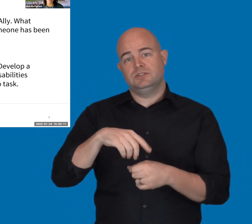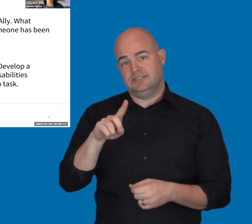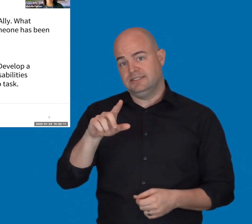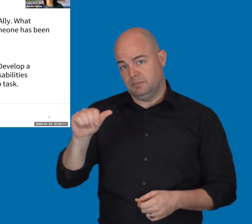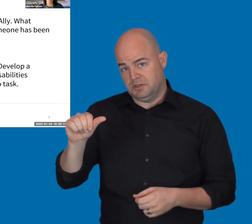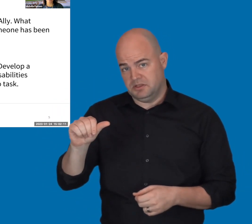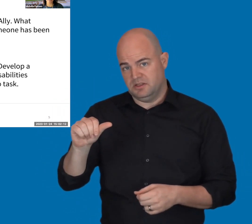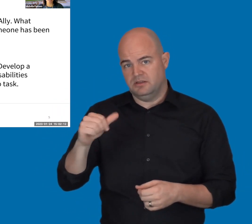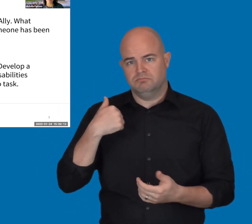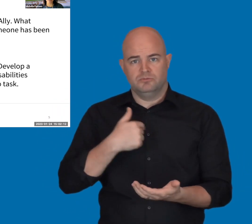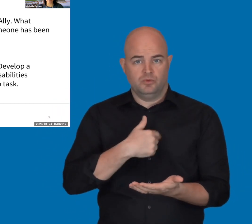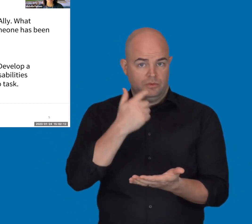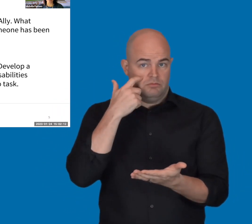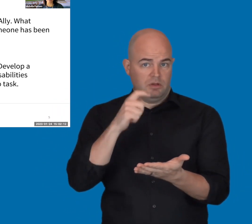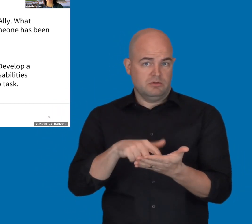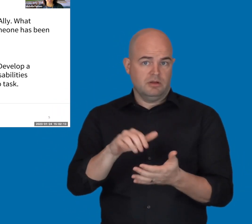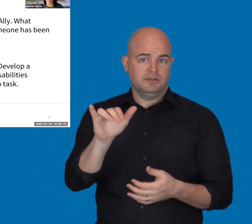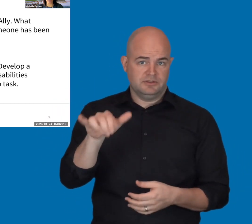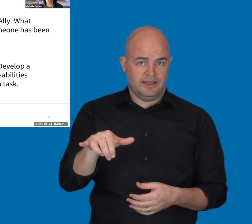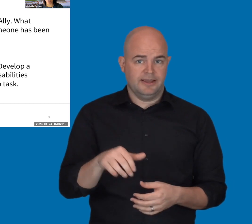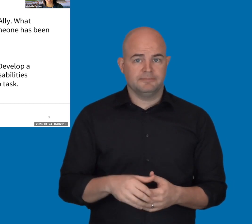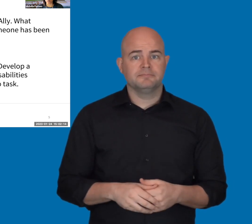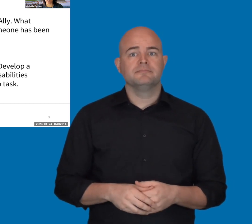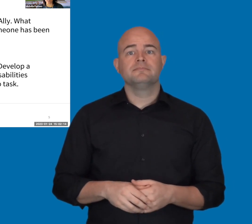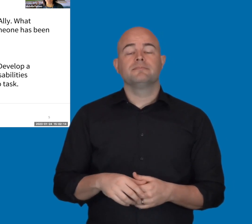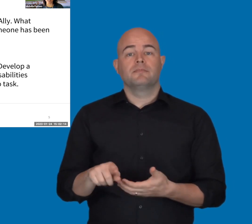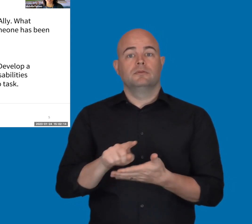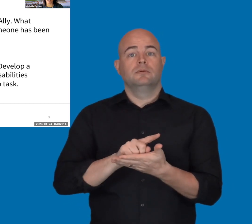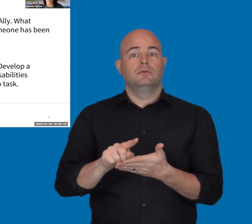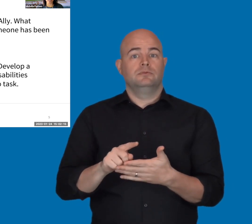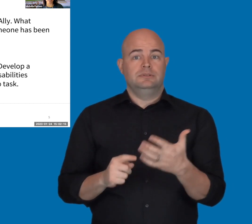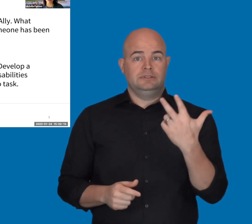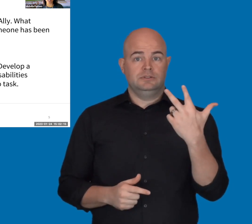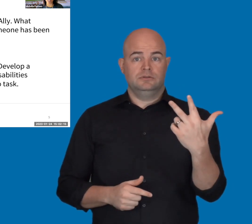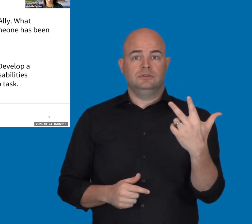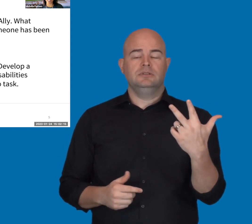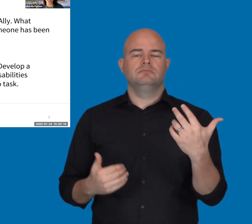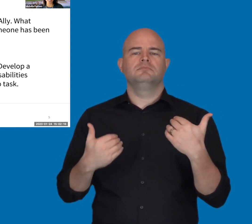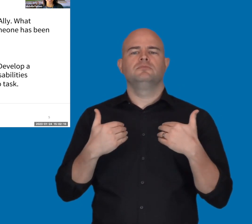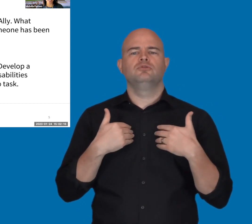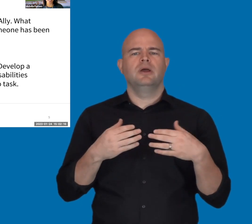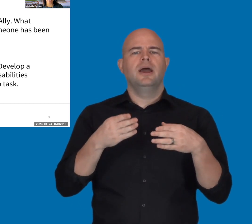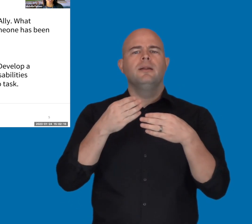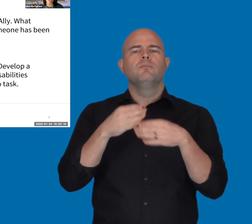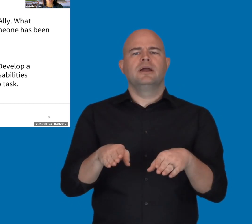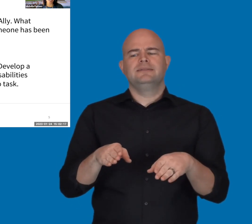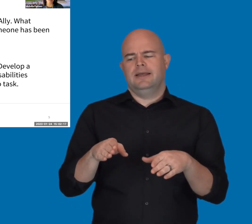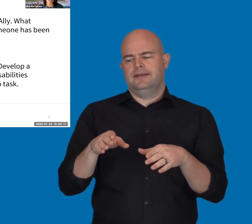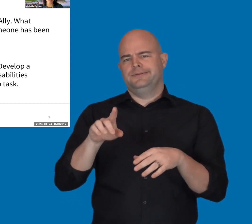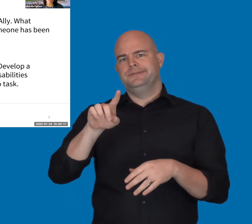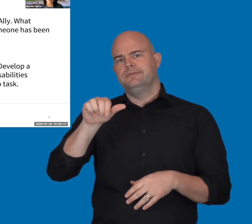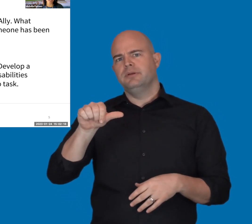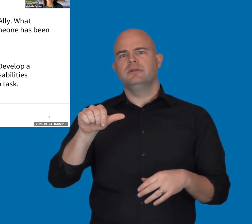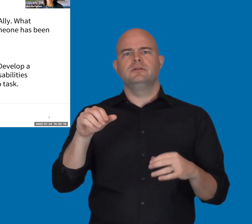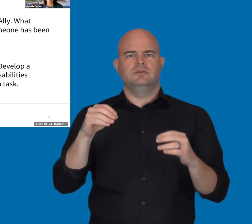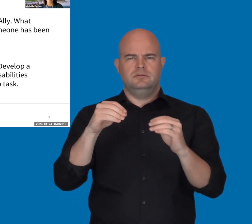and what we did each week was a flow for us and what we wanted. But it, you know, can certainly change.